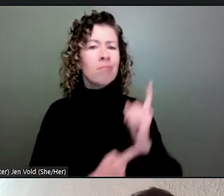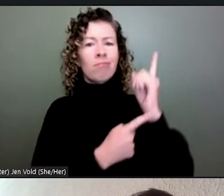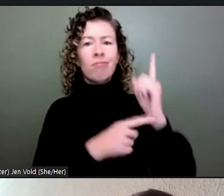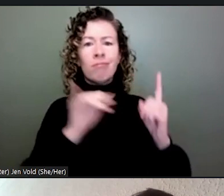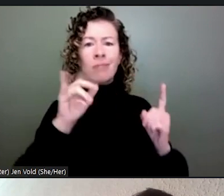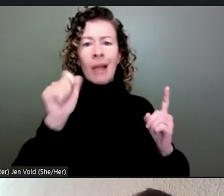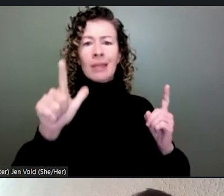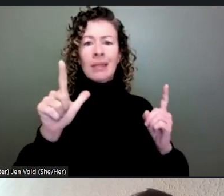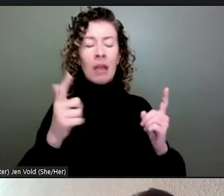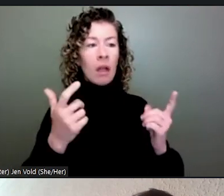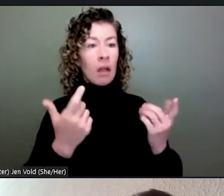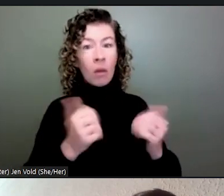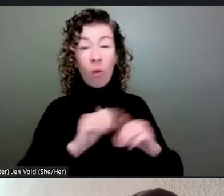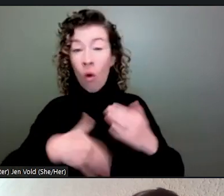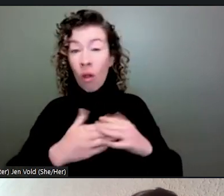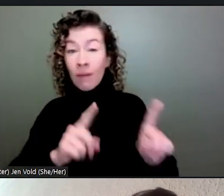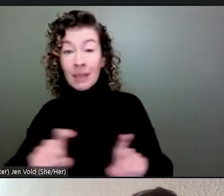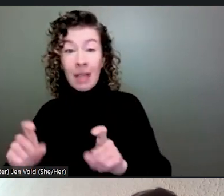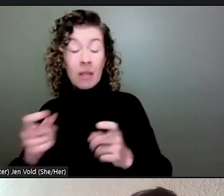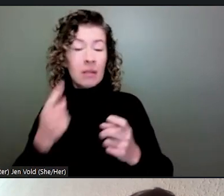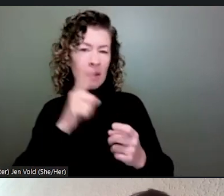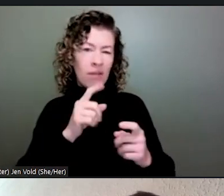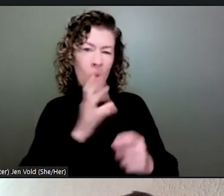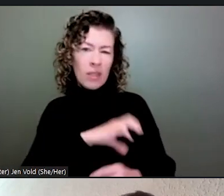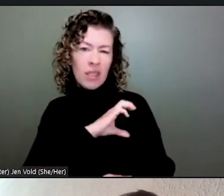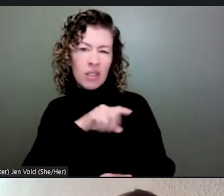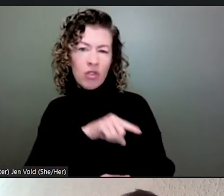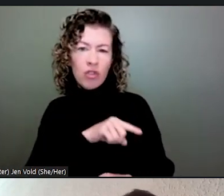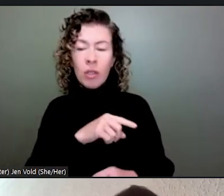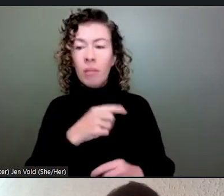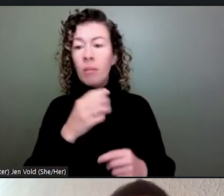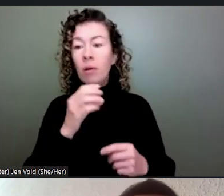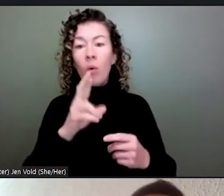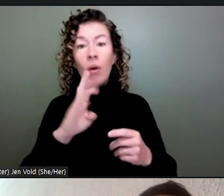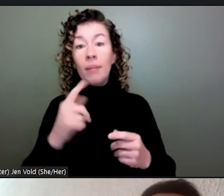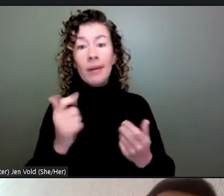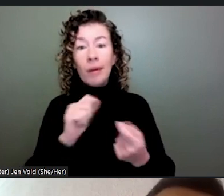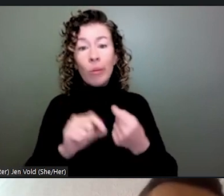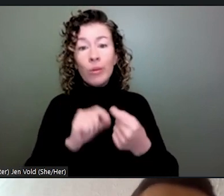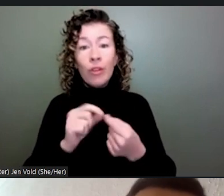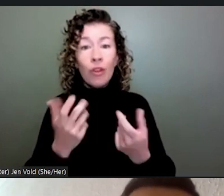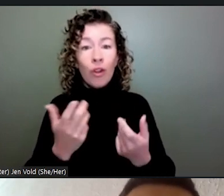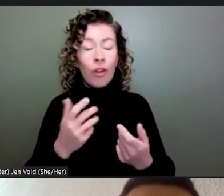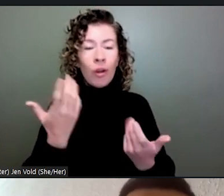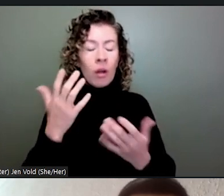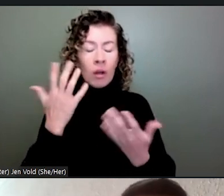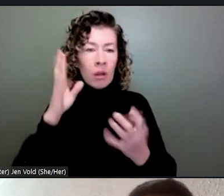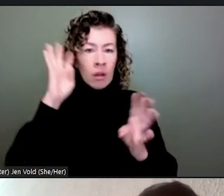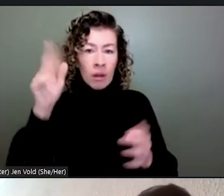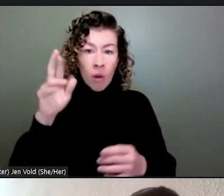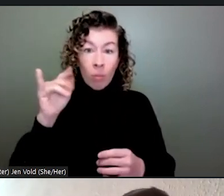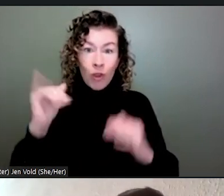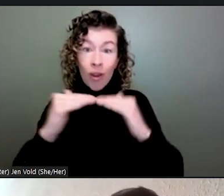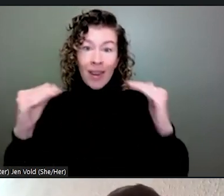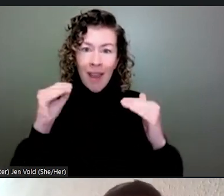none of the testing that goes on in terms of citizenship and, you know, or being a--you know, particular arbitrary level of language proficiency.